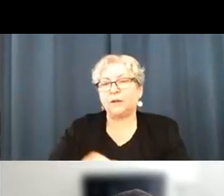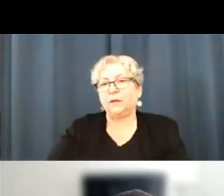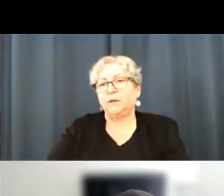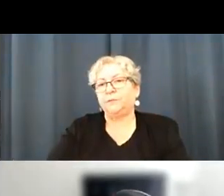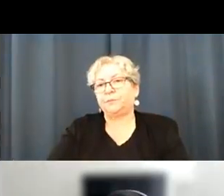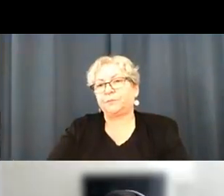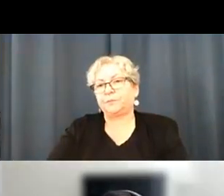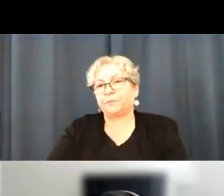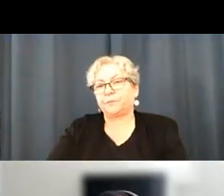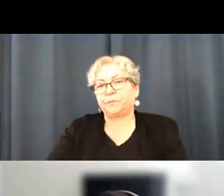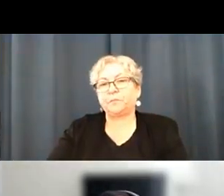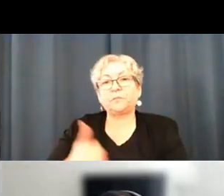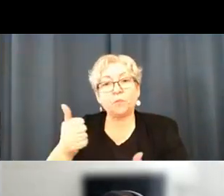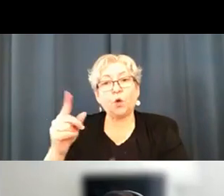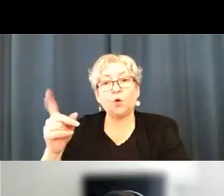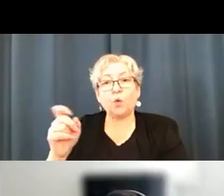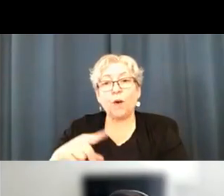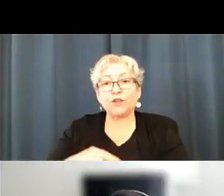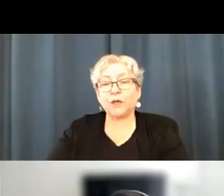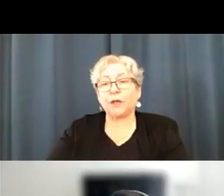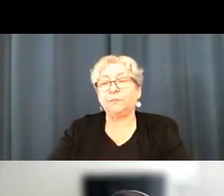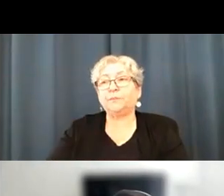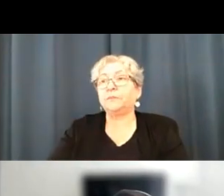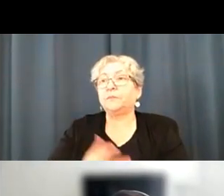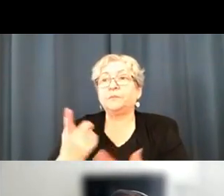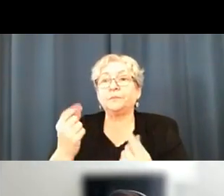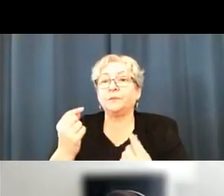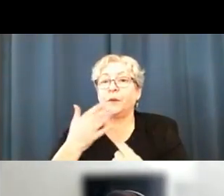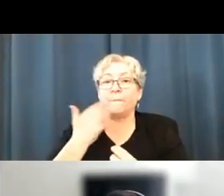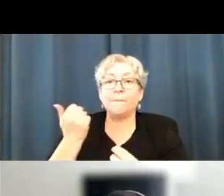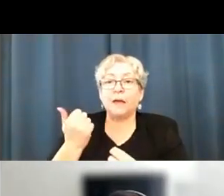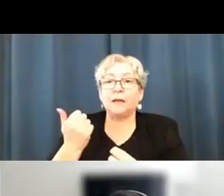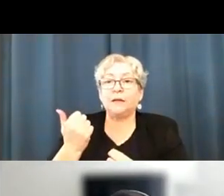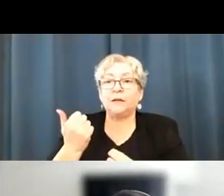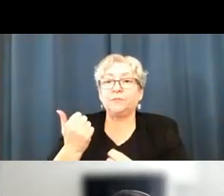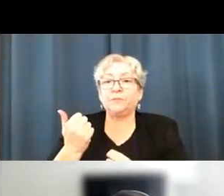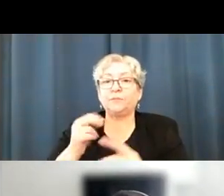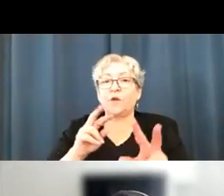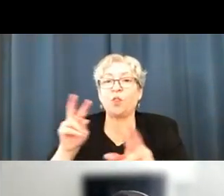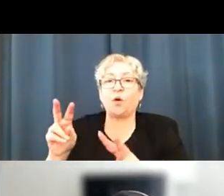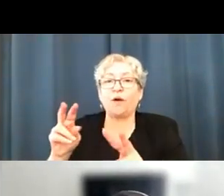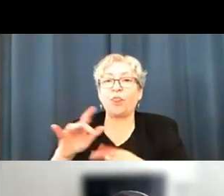Awesome question. I think the best thing we can do is point you to that resource from the W3C,